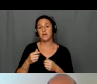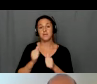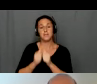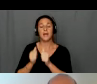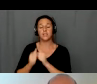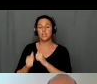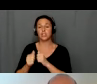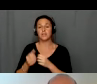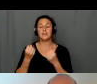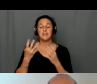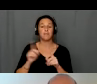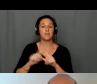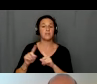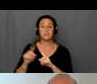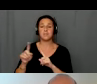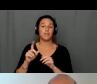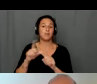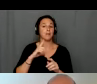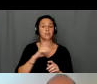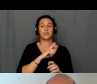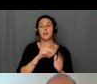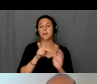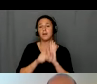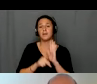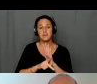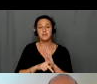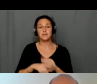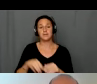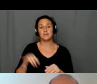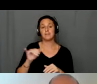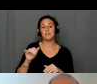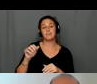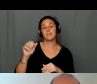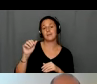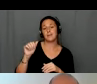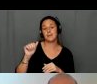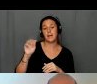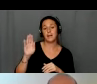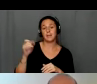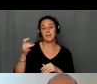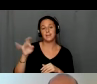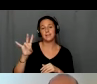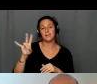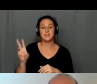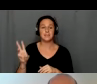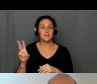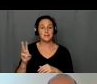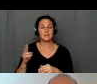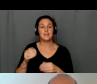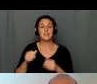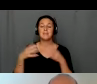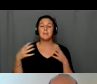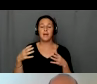Such as ab 1876, which expanded the California earned income tax credit it's undocumented.